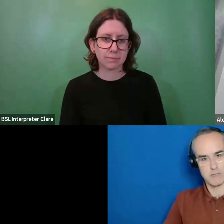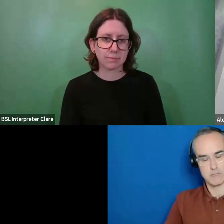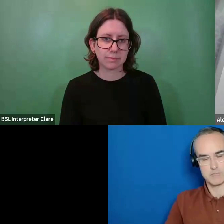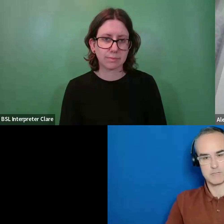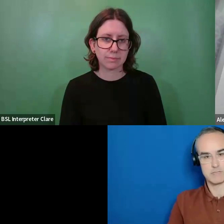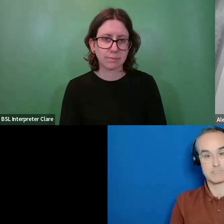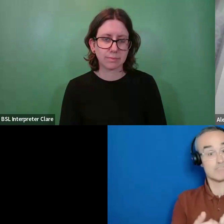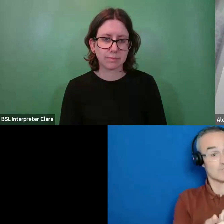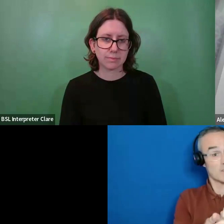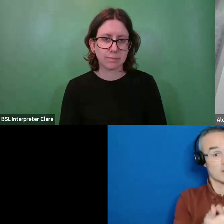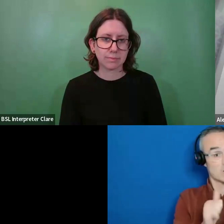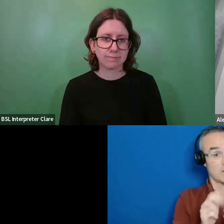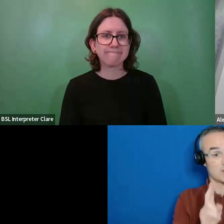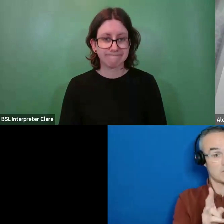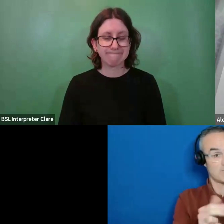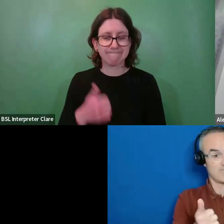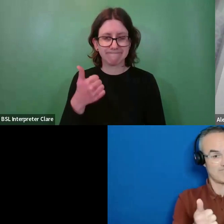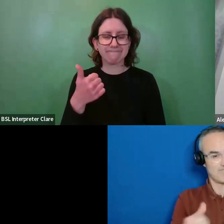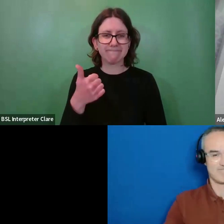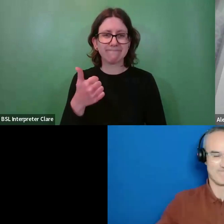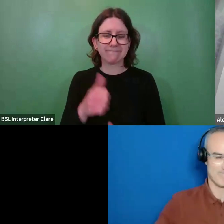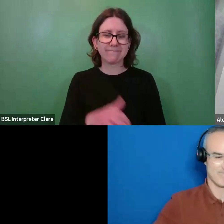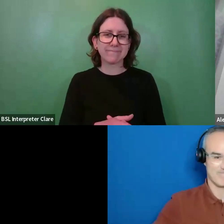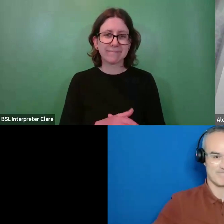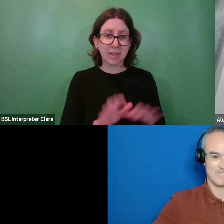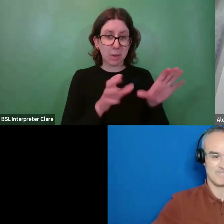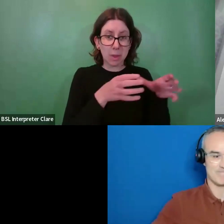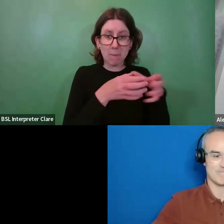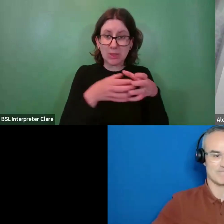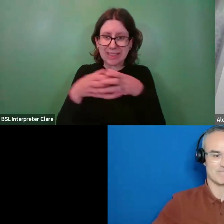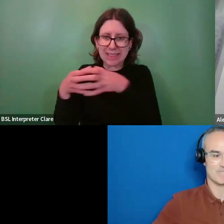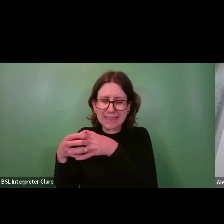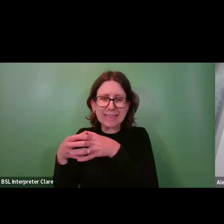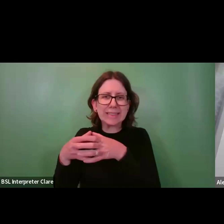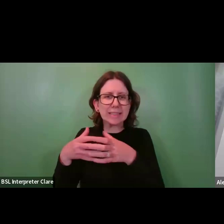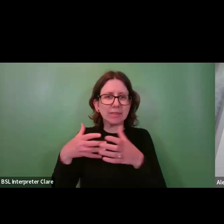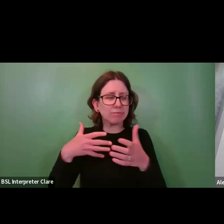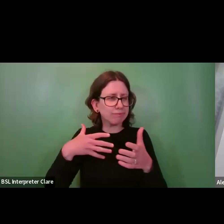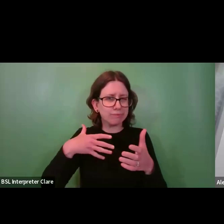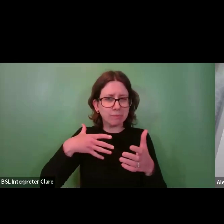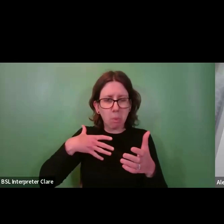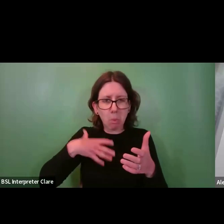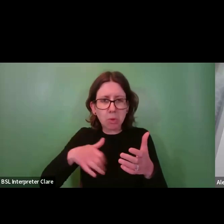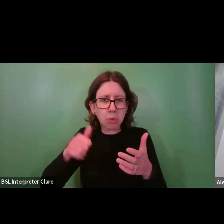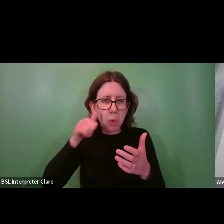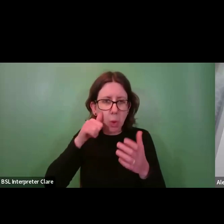sort of information from what happens on the sort of cult face side of things, as well as having solicitors